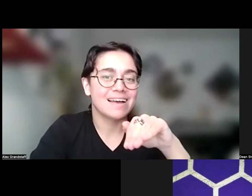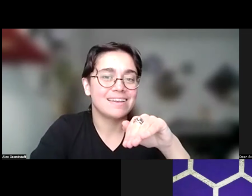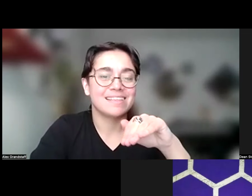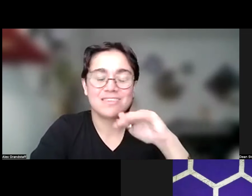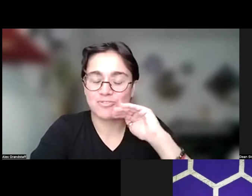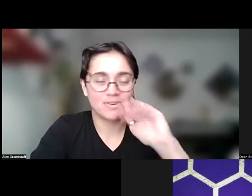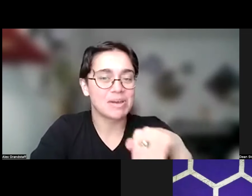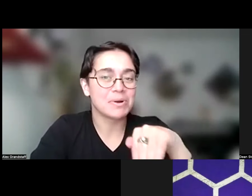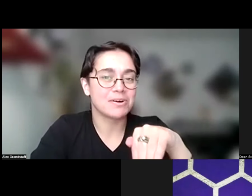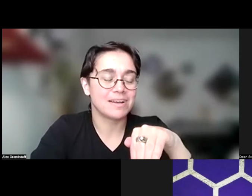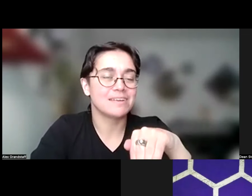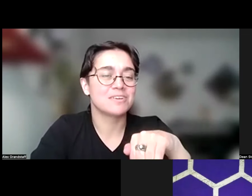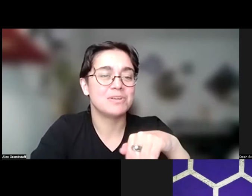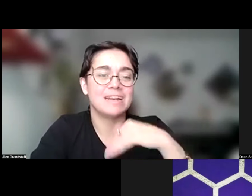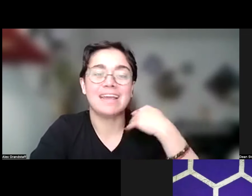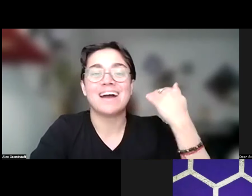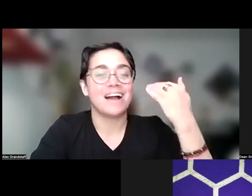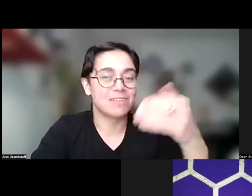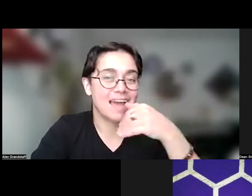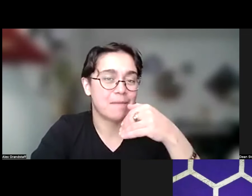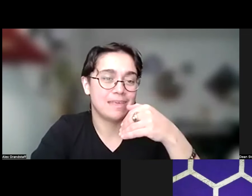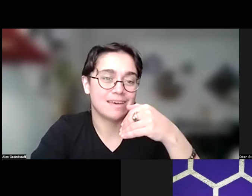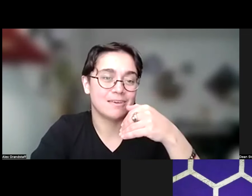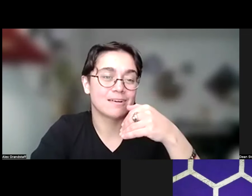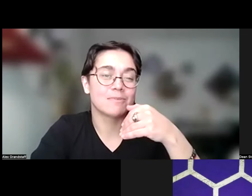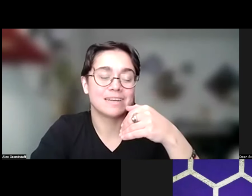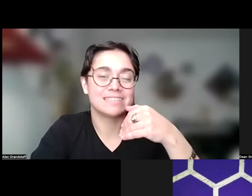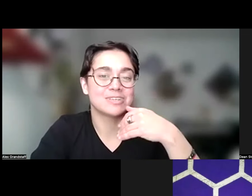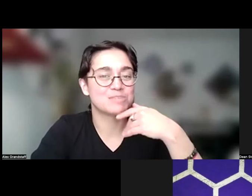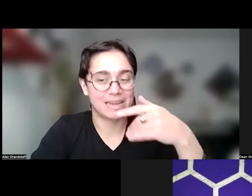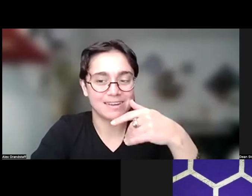Feel free to message me an follow-up on that.